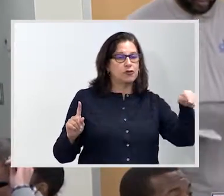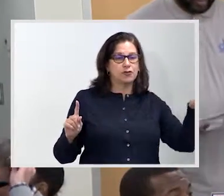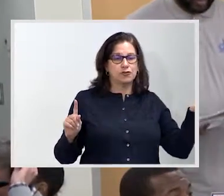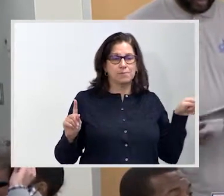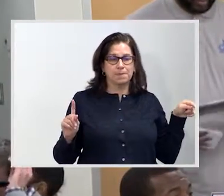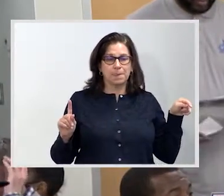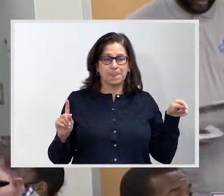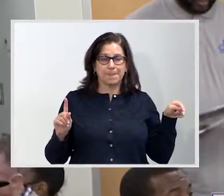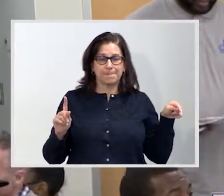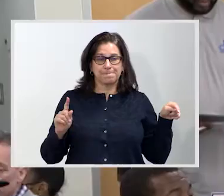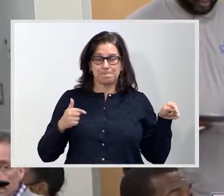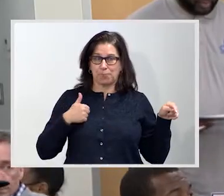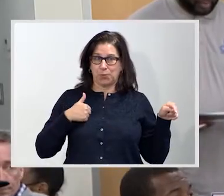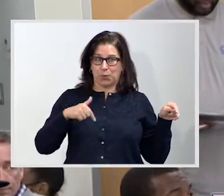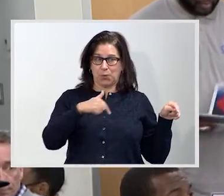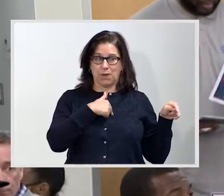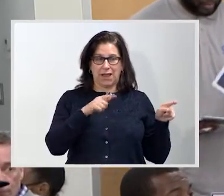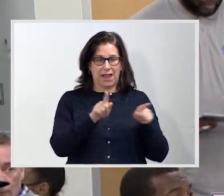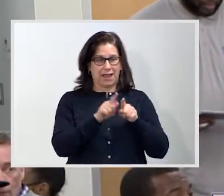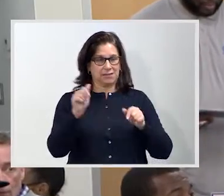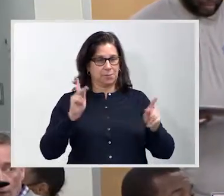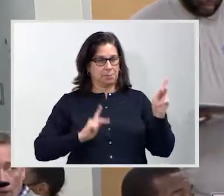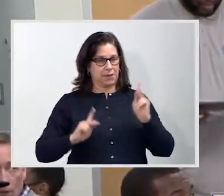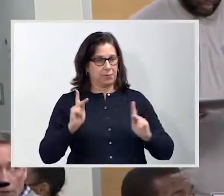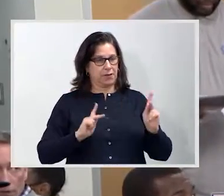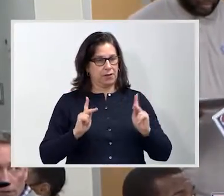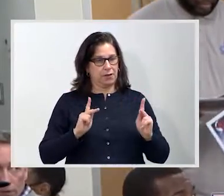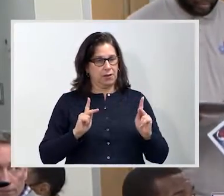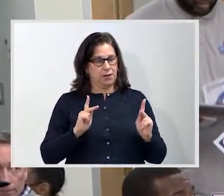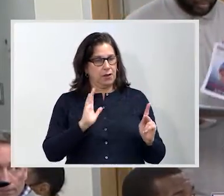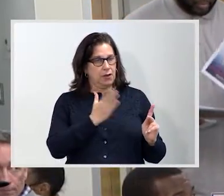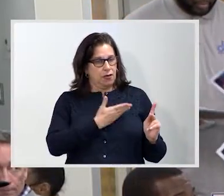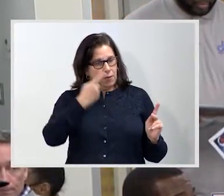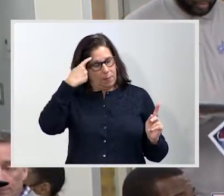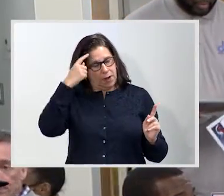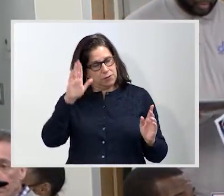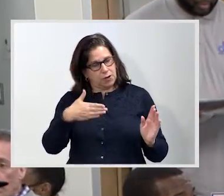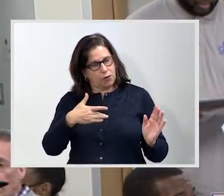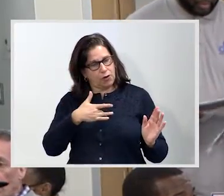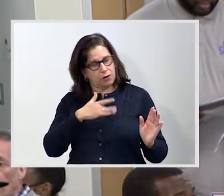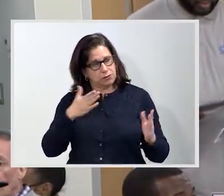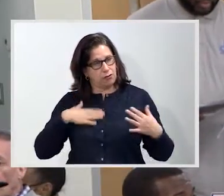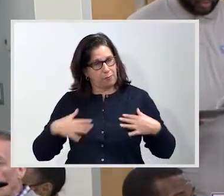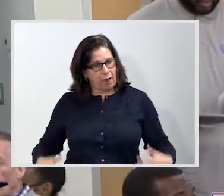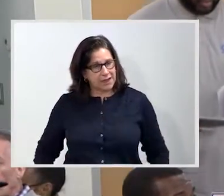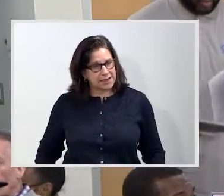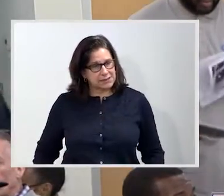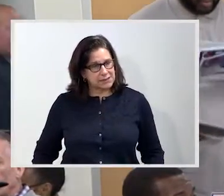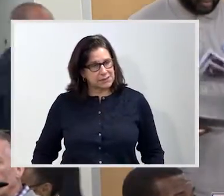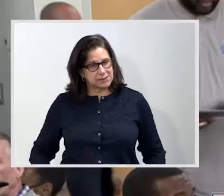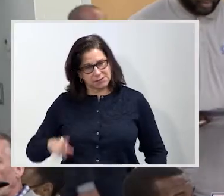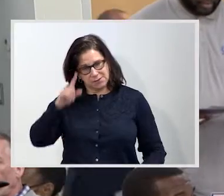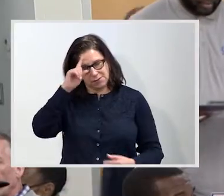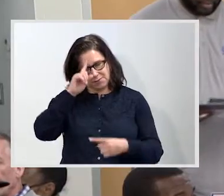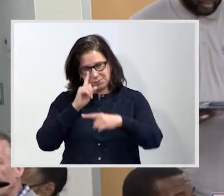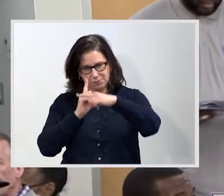MINDS, OUR HEARTS AND OUR BODIES ARE IN GOOD PLACES, THEN WE WILL THRIVE ANYWHERE WE GO. AND I WOULD SAY YOU DON'T HAVE